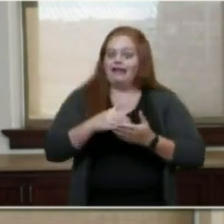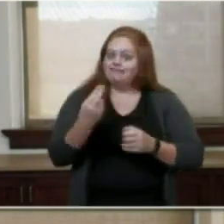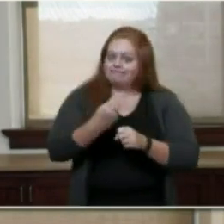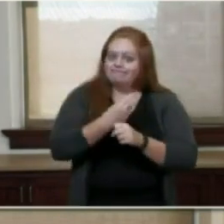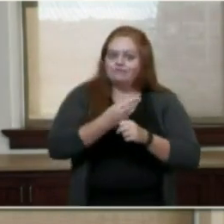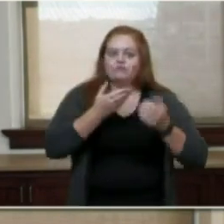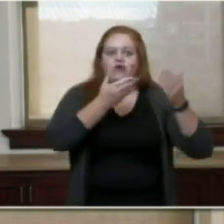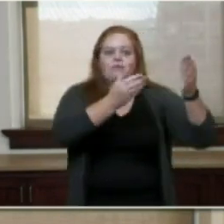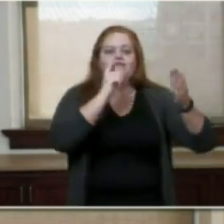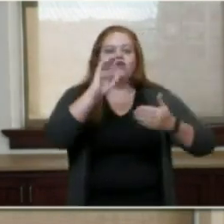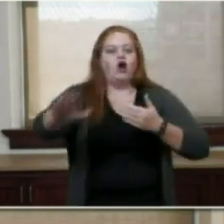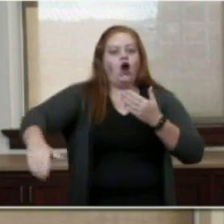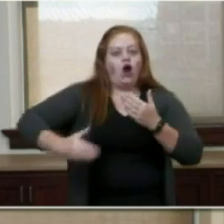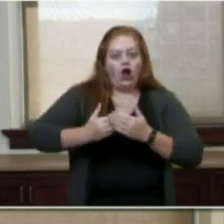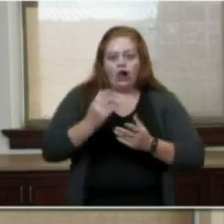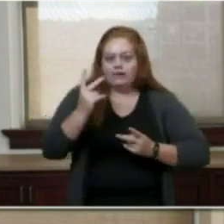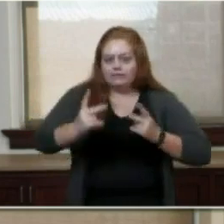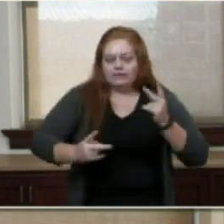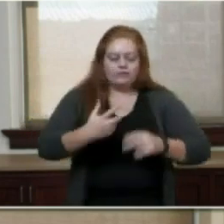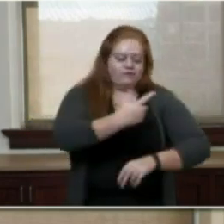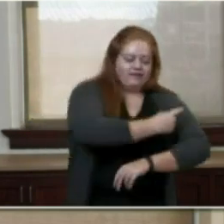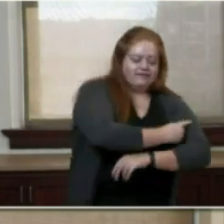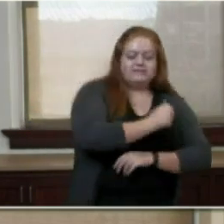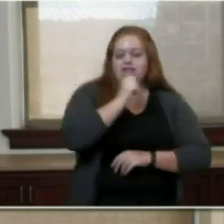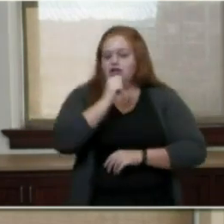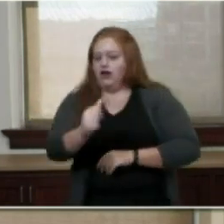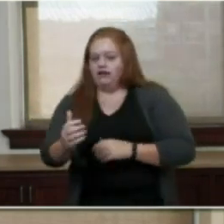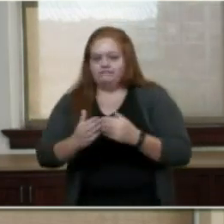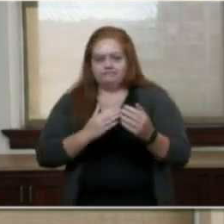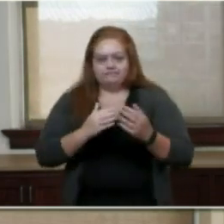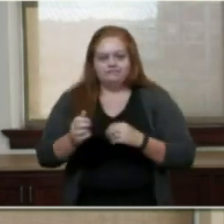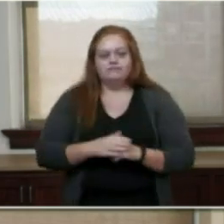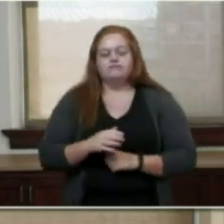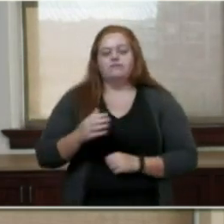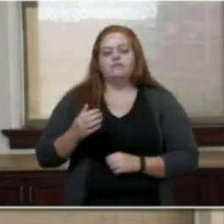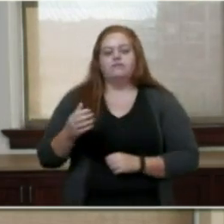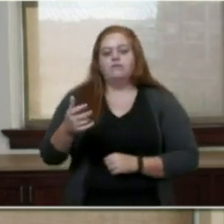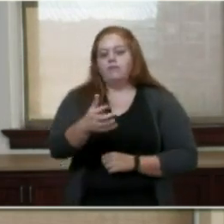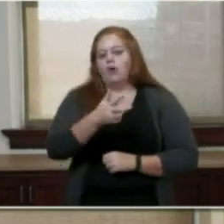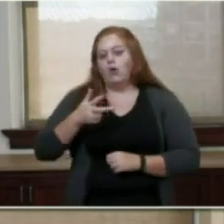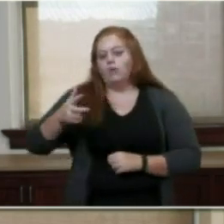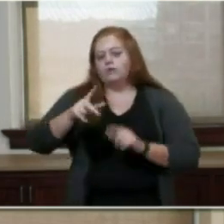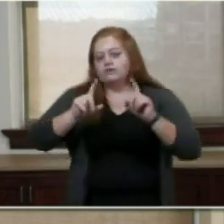persons deployed mobile testing and vaccination units and educated visitors